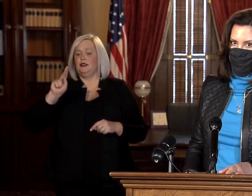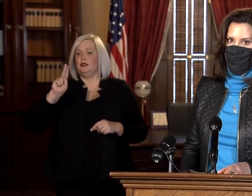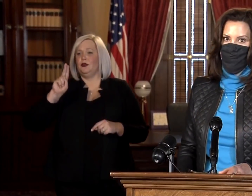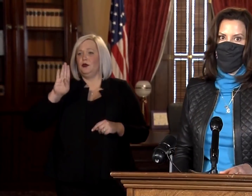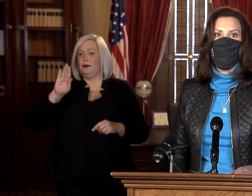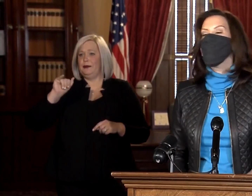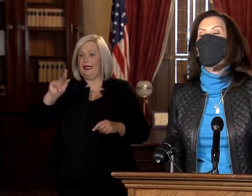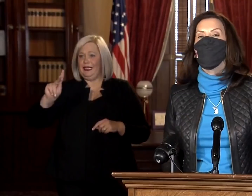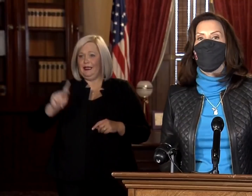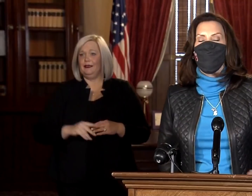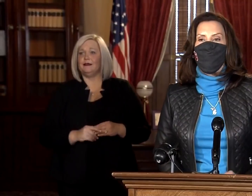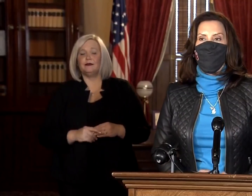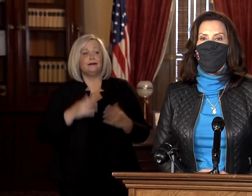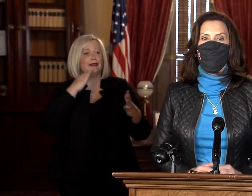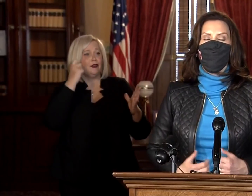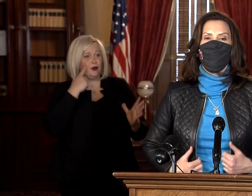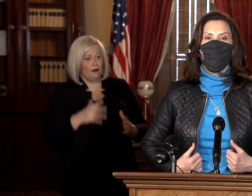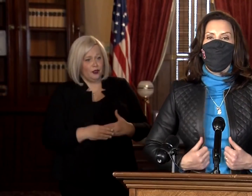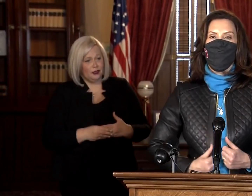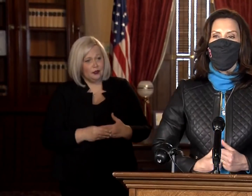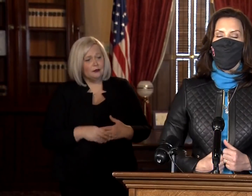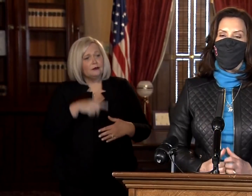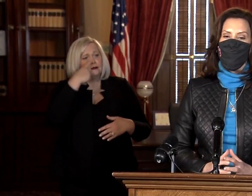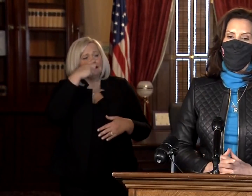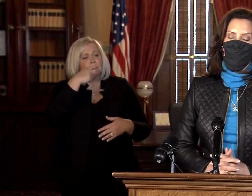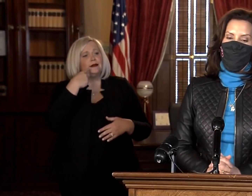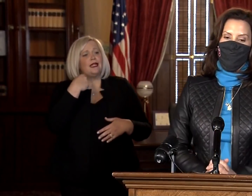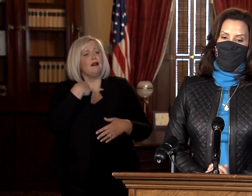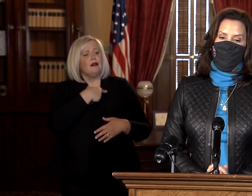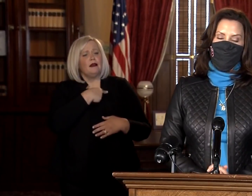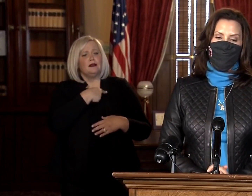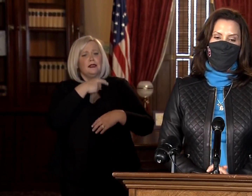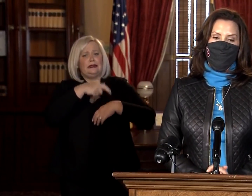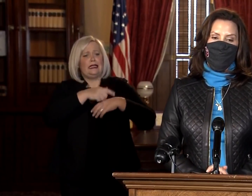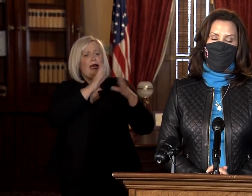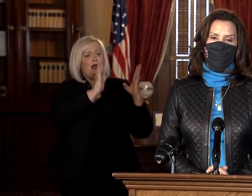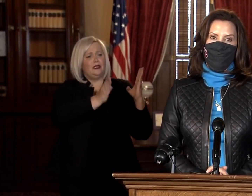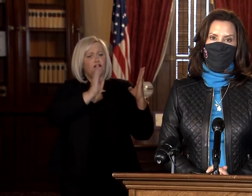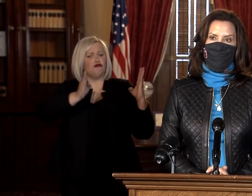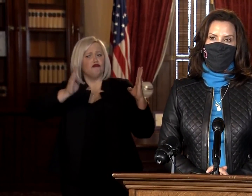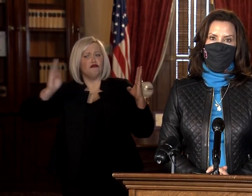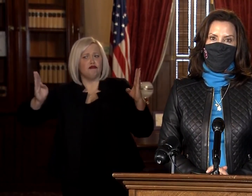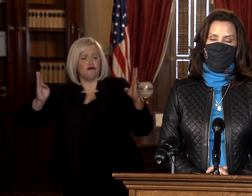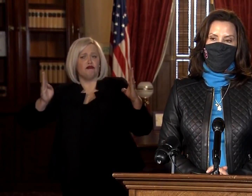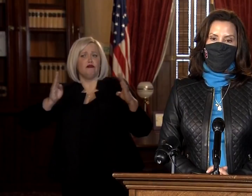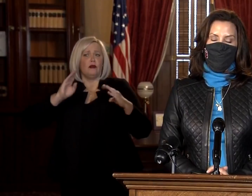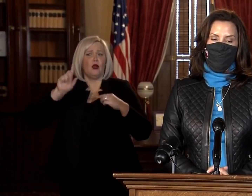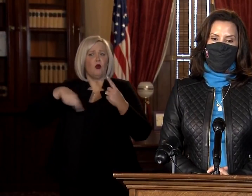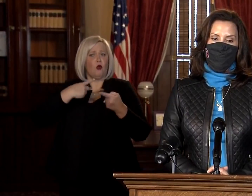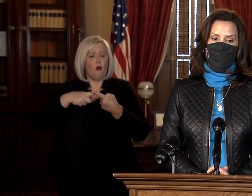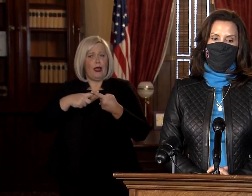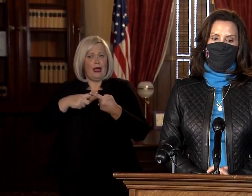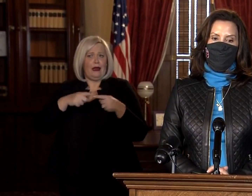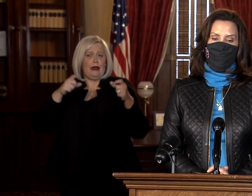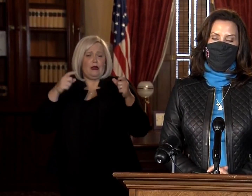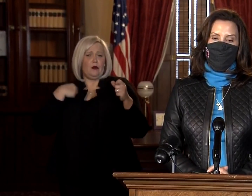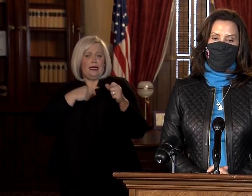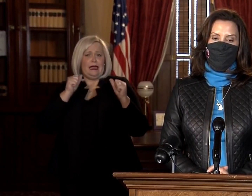questions. >> The first question will come The first question will come from Tim SKUBIK. from Tim SKUBIK. >> Govern, can you give us a